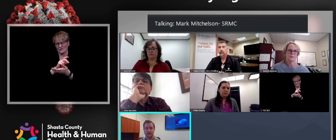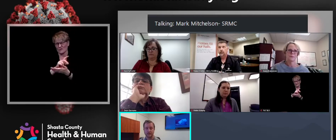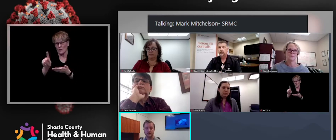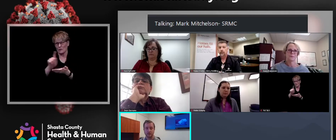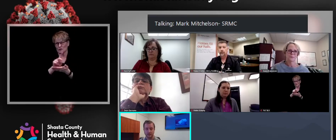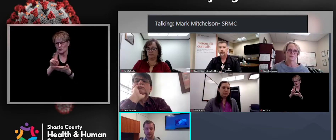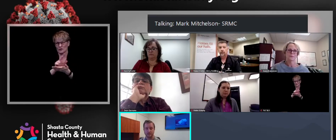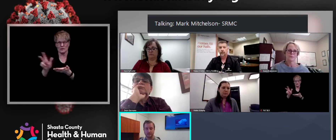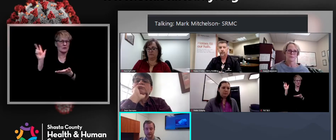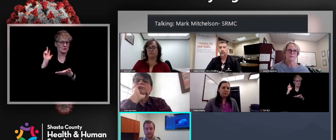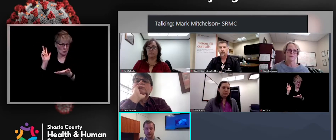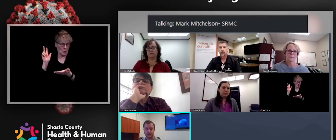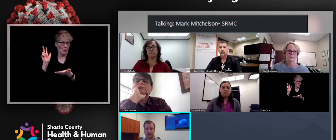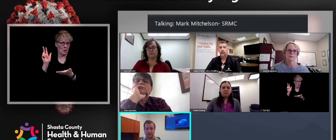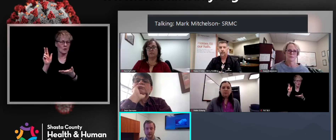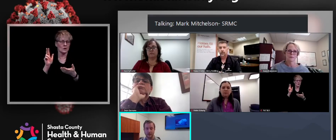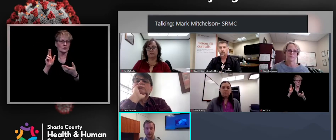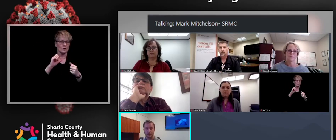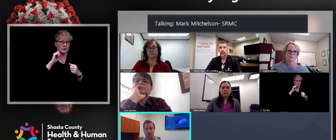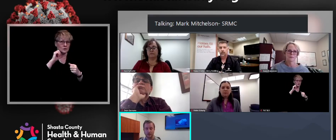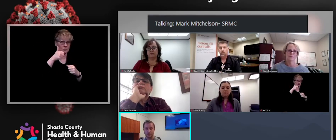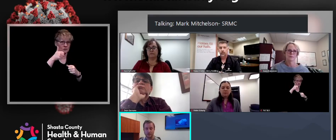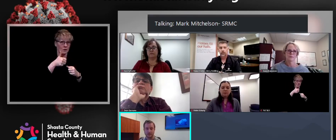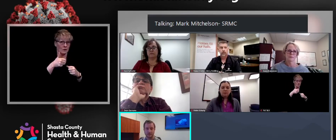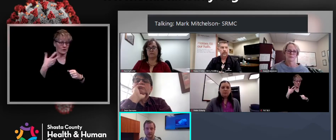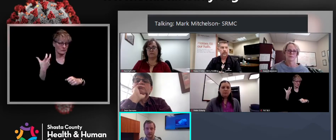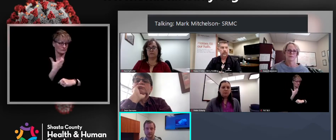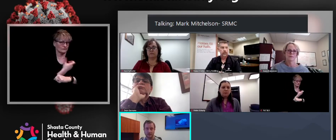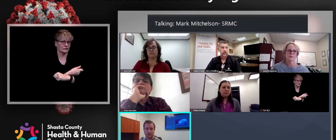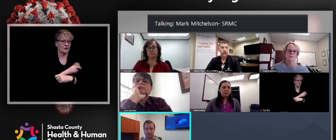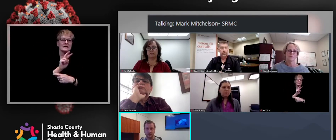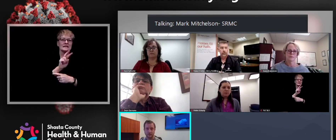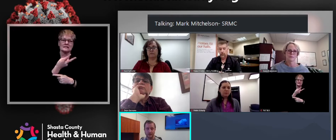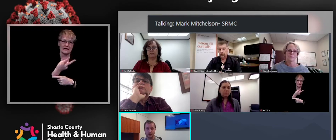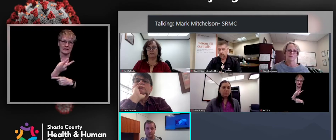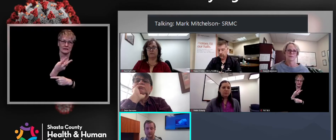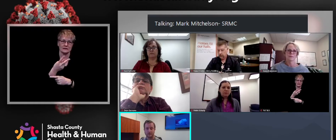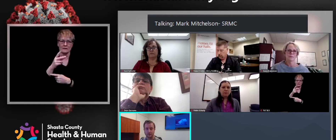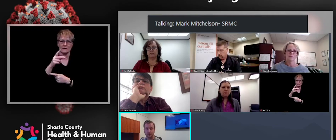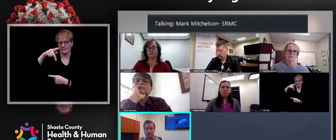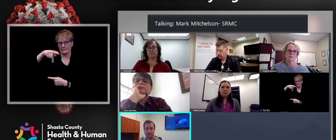the second injection for Pfizer vaccine. We expect a little over a 1,000 individuals